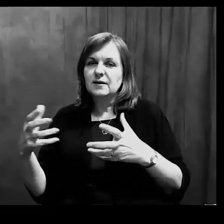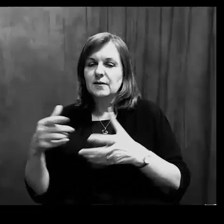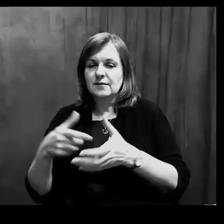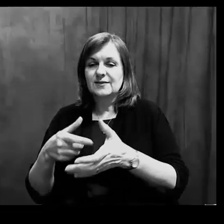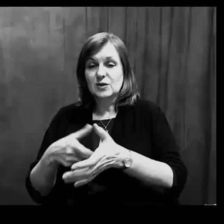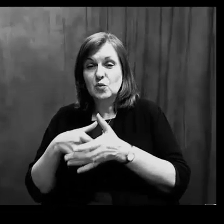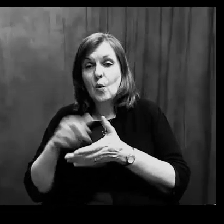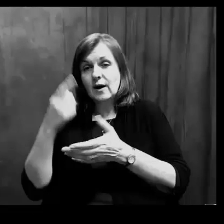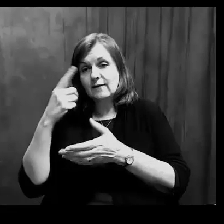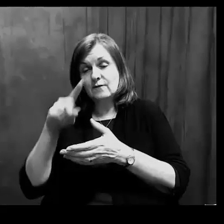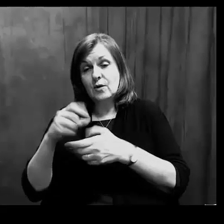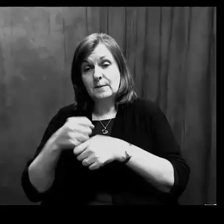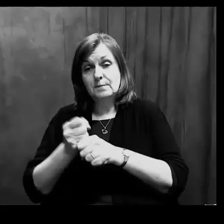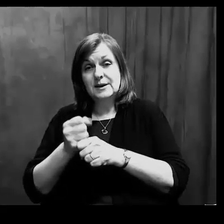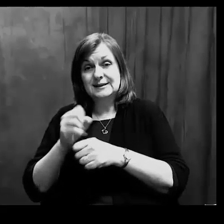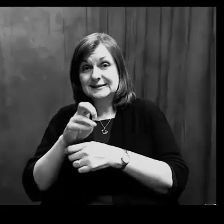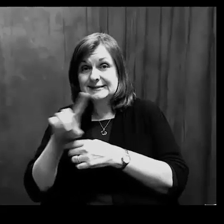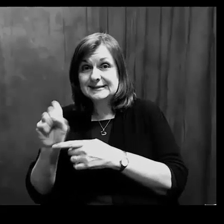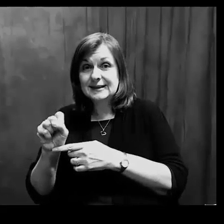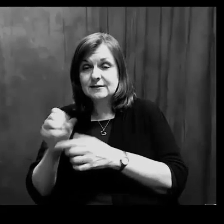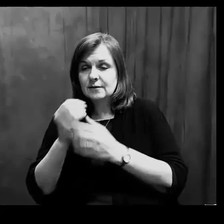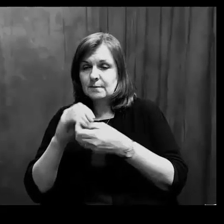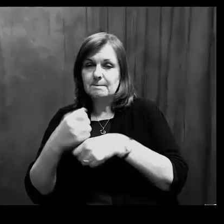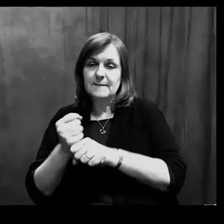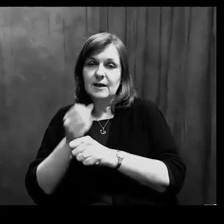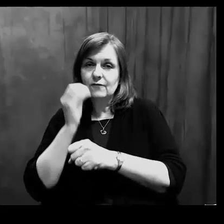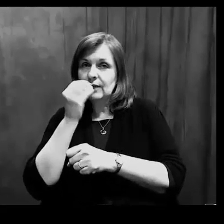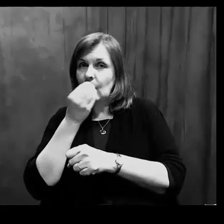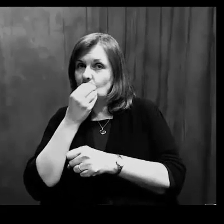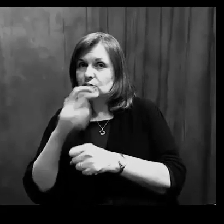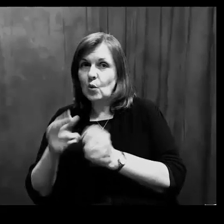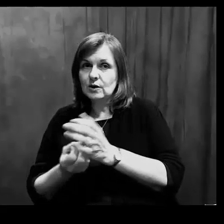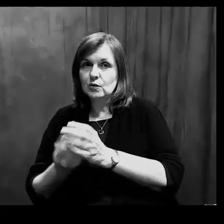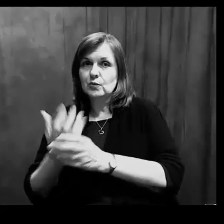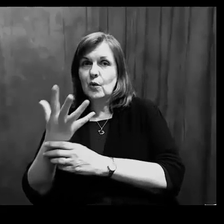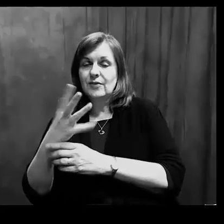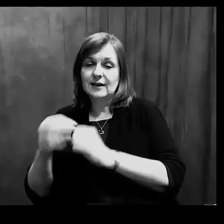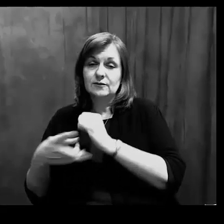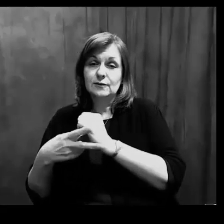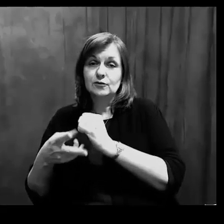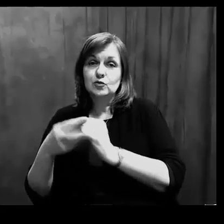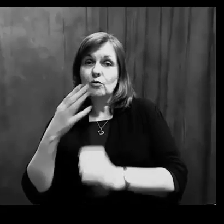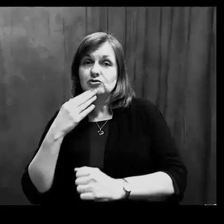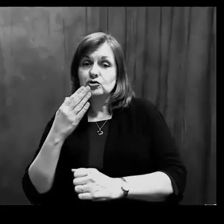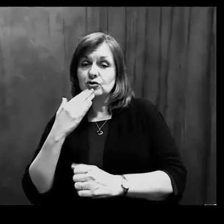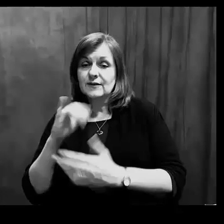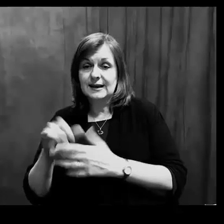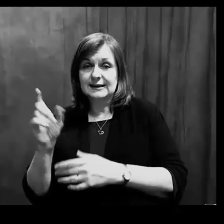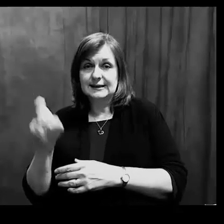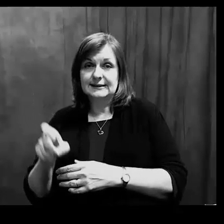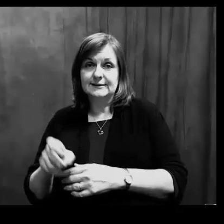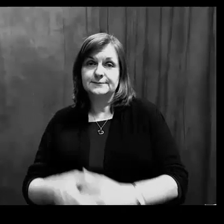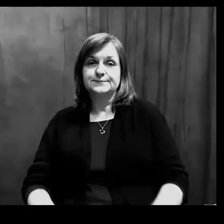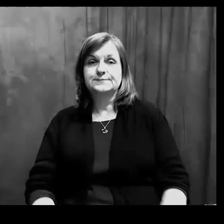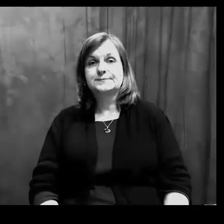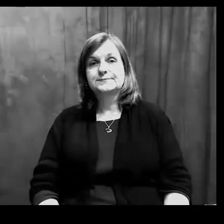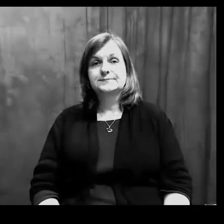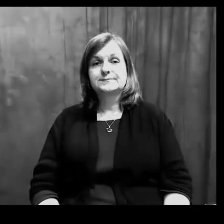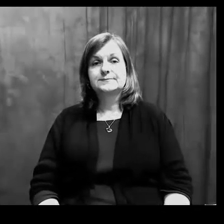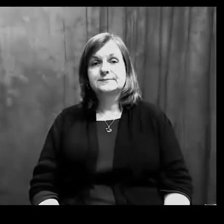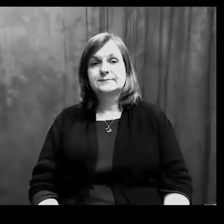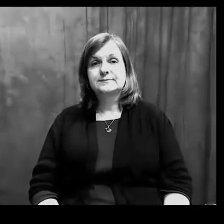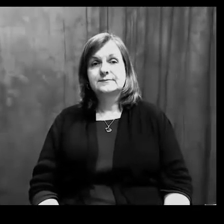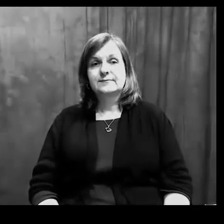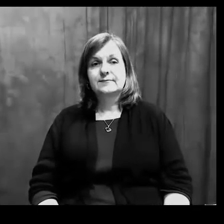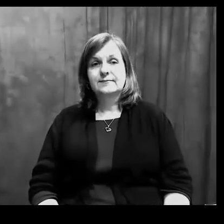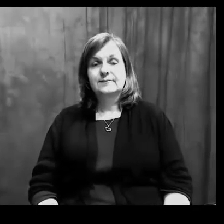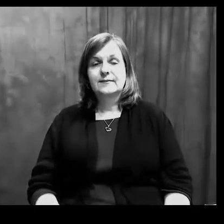reproduce - produce seeds and do any other growth patterns and storage of sugars that it needs during that.